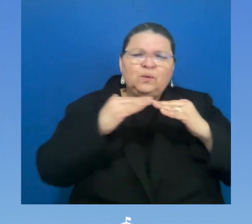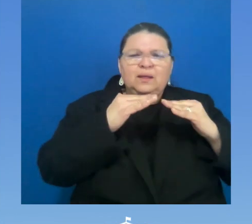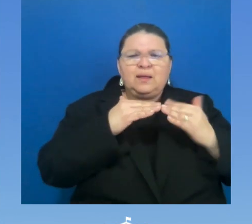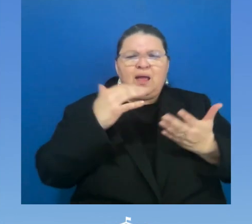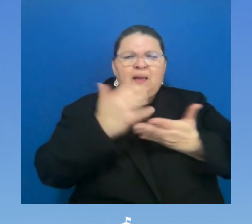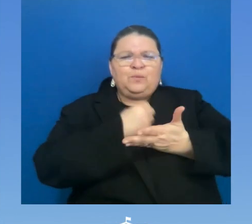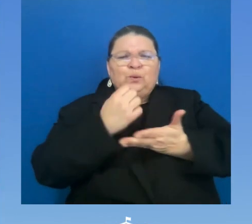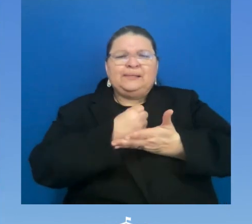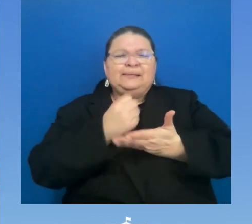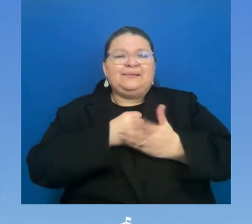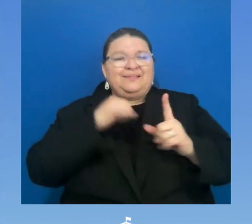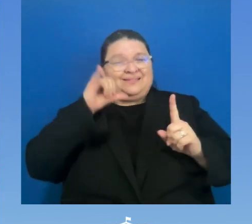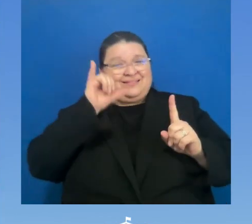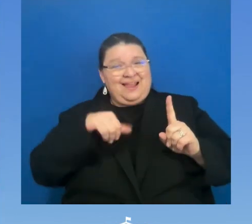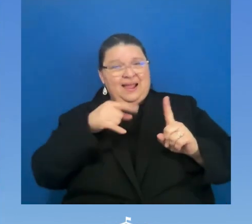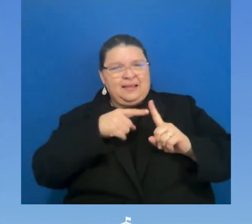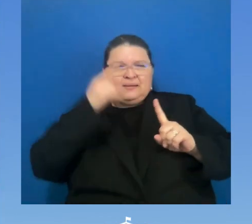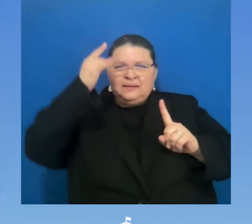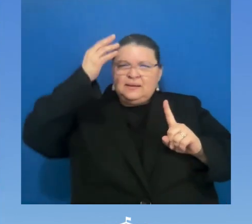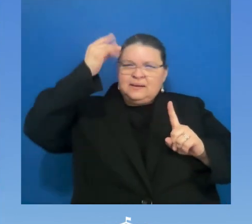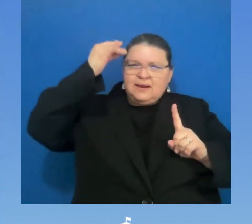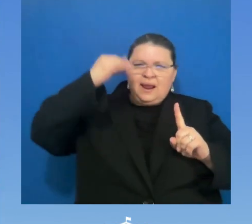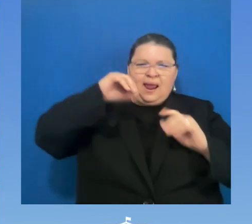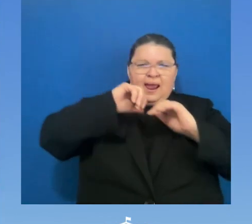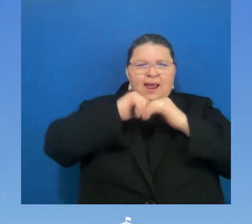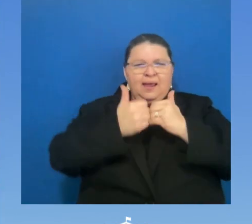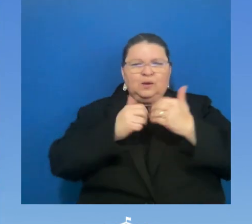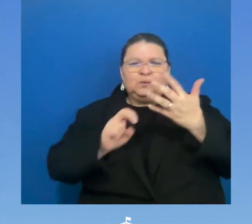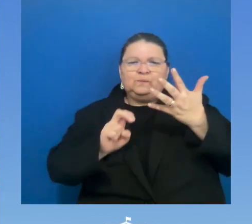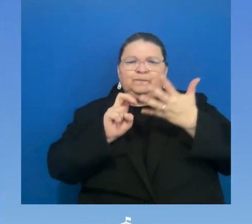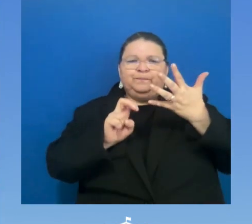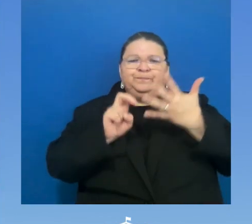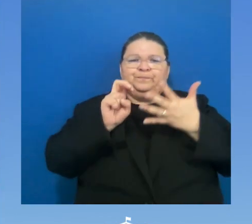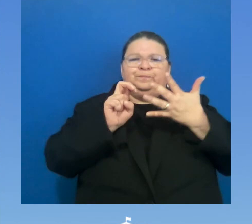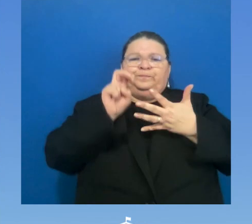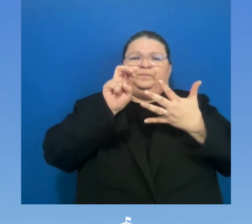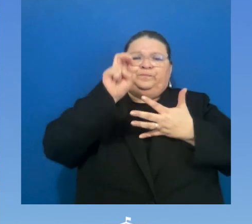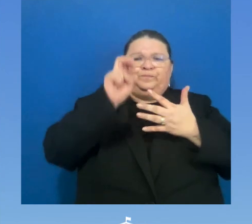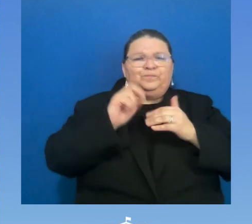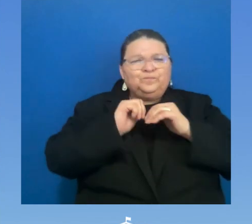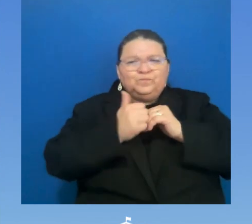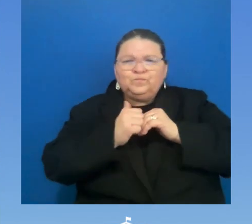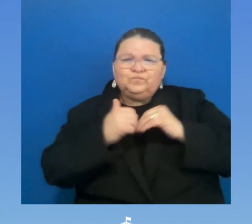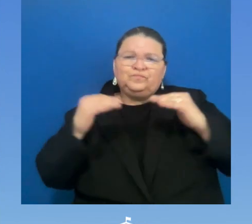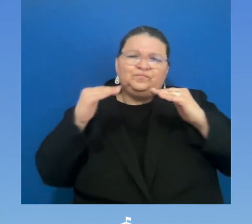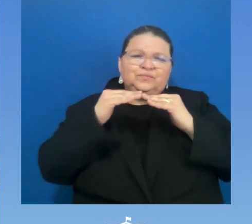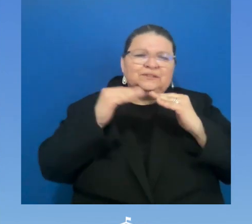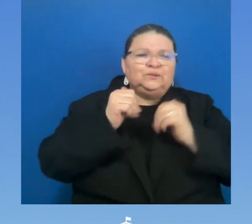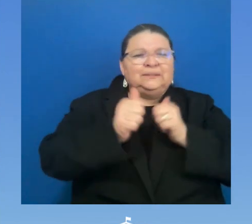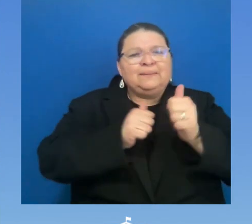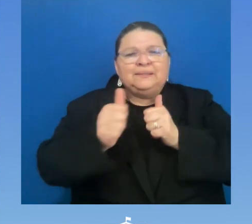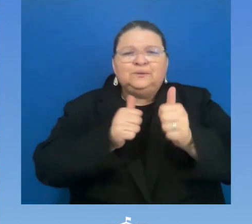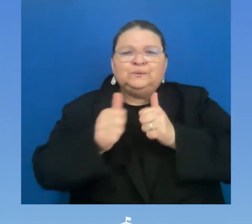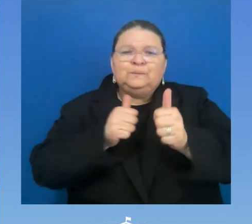Mr. Benioff: Well, Brian, you're right. Equality means more than just pay. It can mean many things.